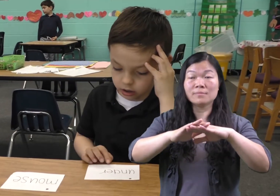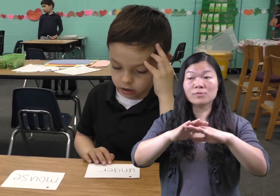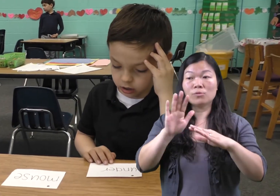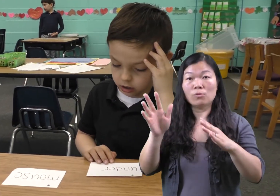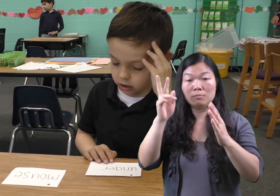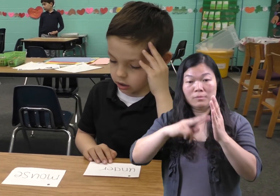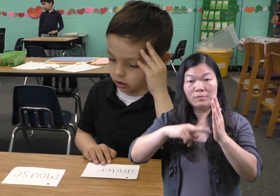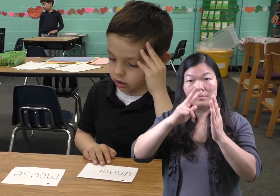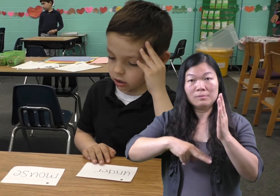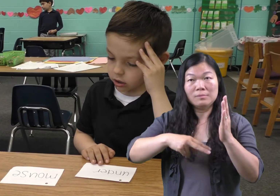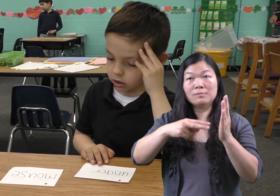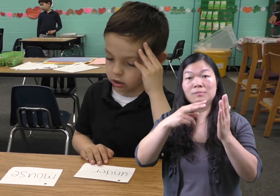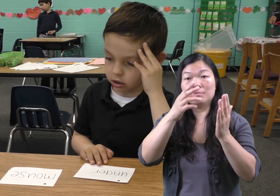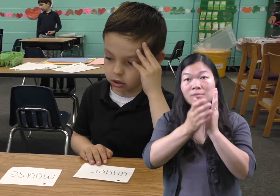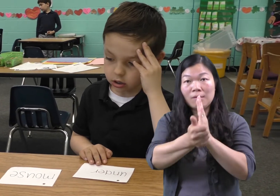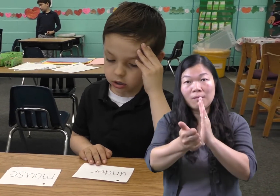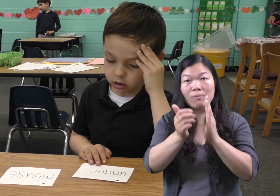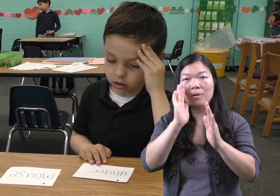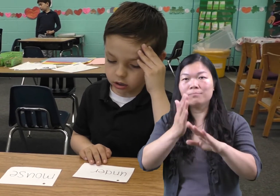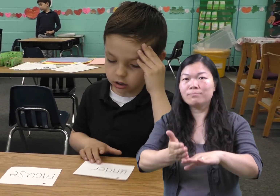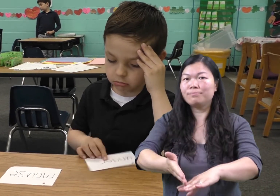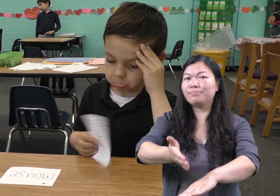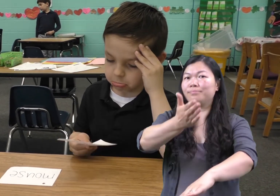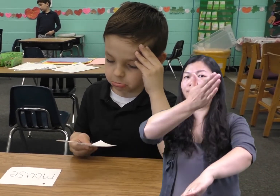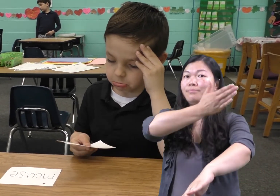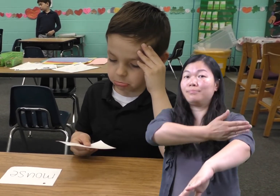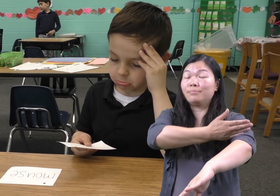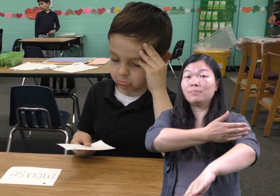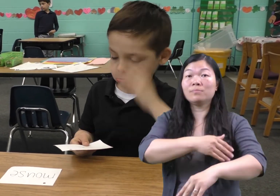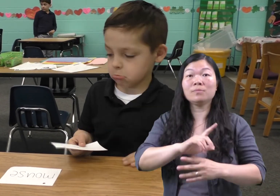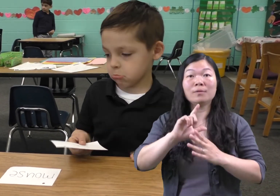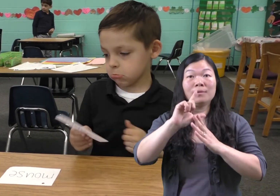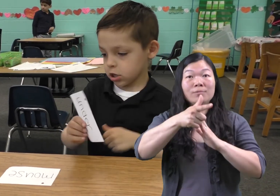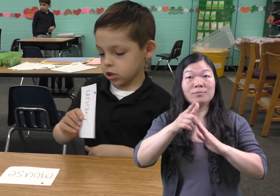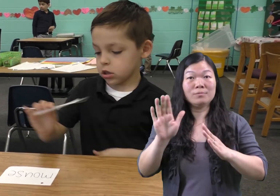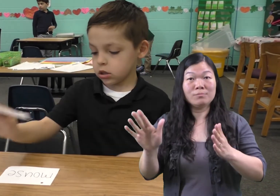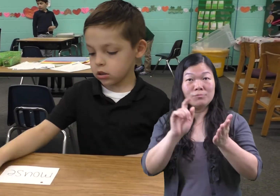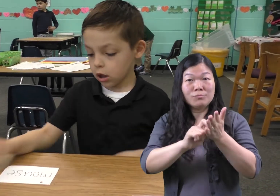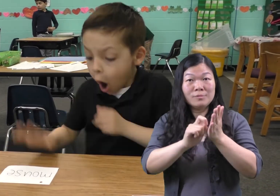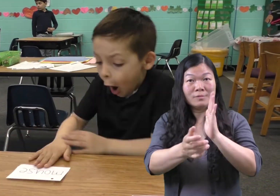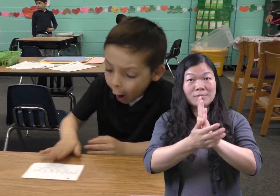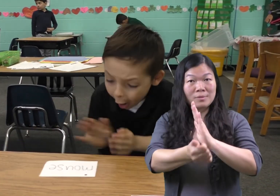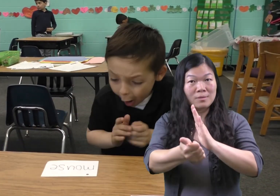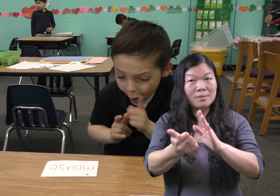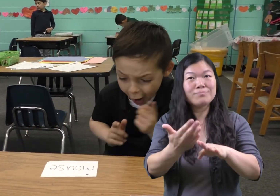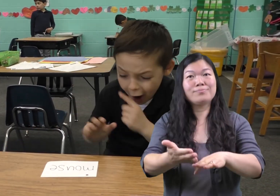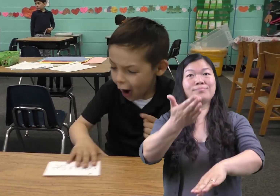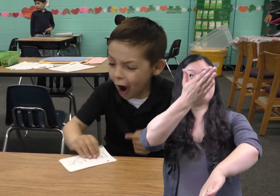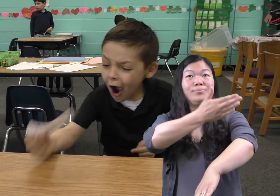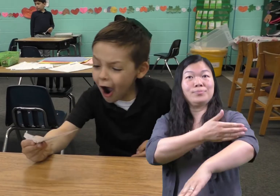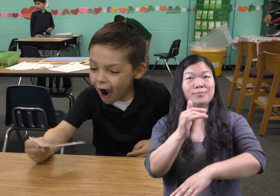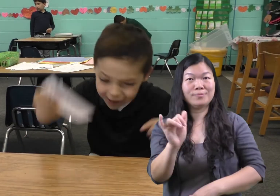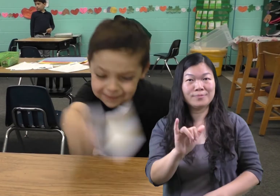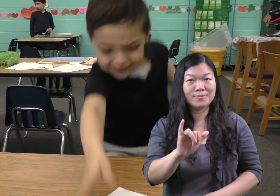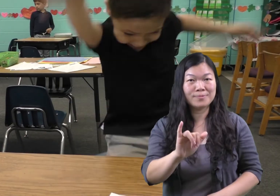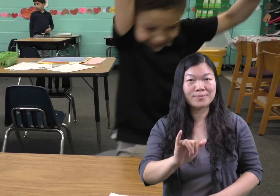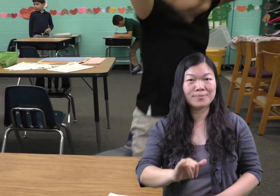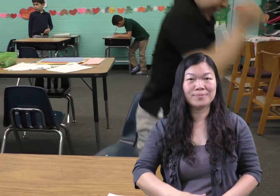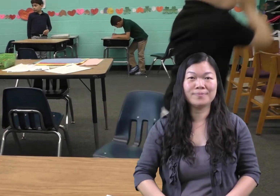which will improve their reading and, eventually, writing skills.